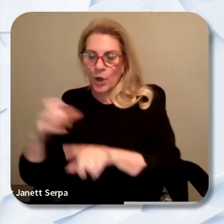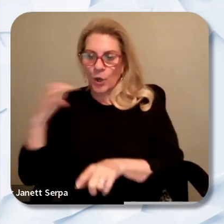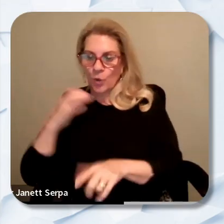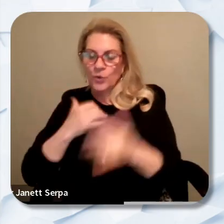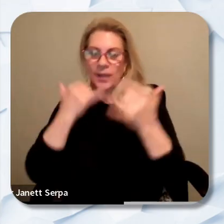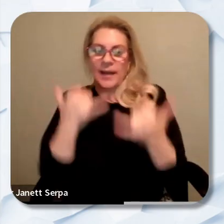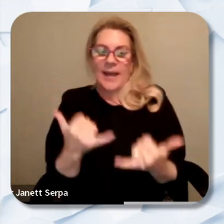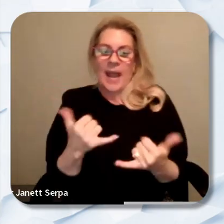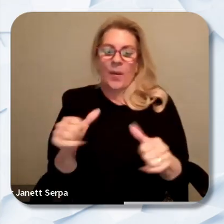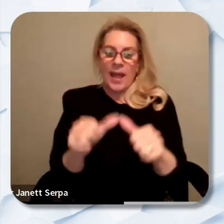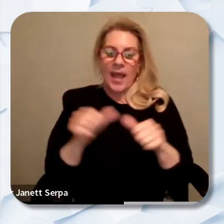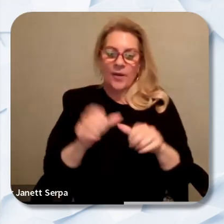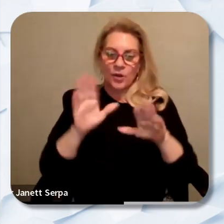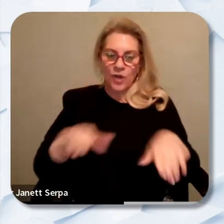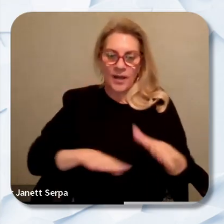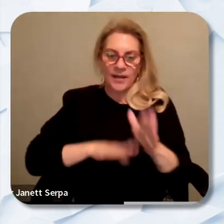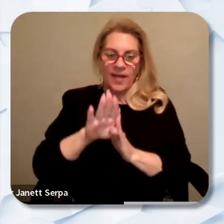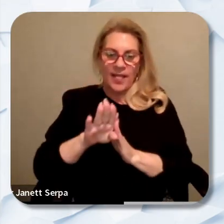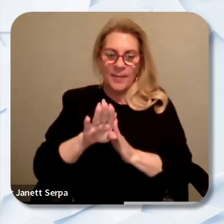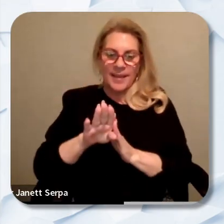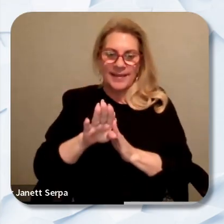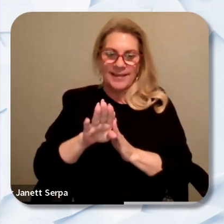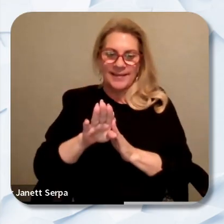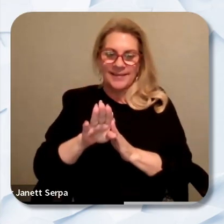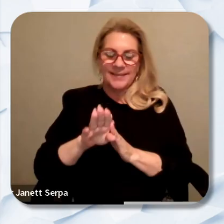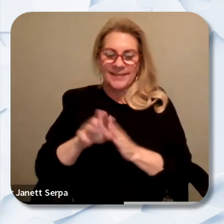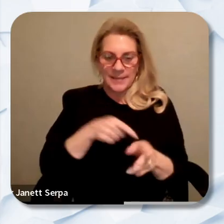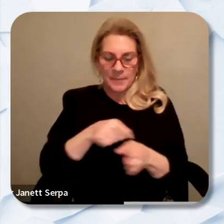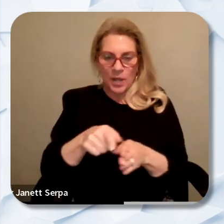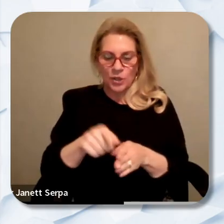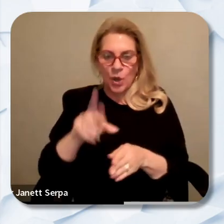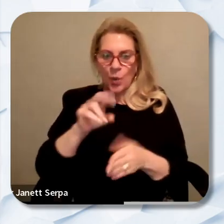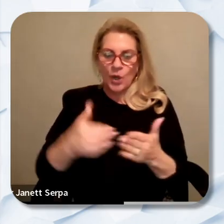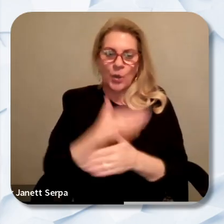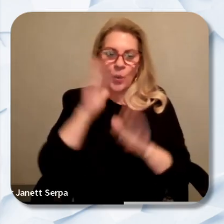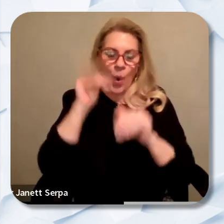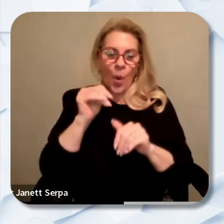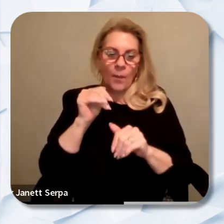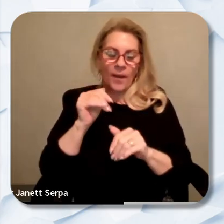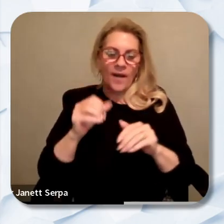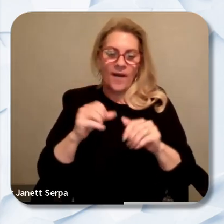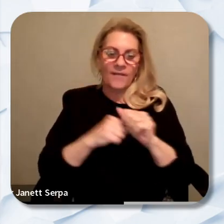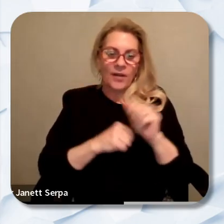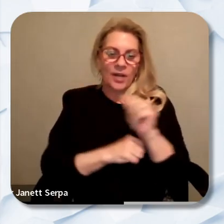as an Area Child Development Specialist at Renew Hope Foundation. Additionally she is